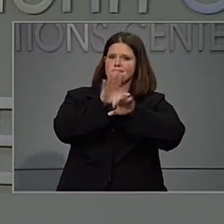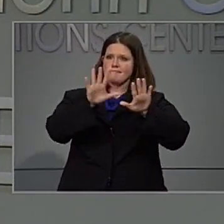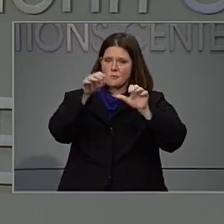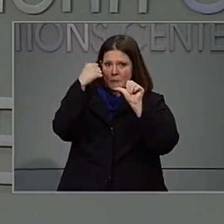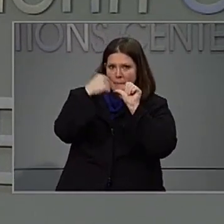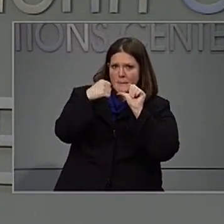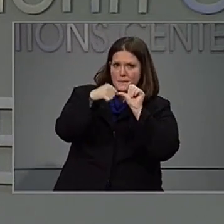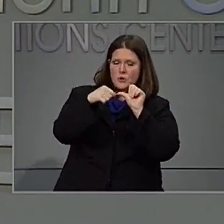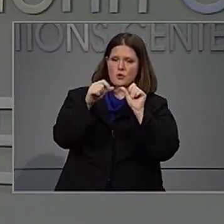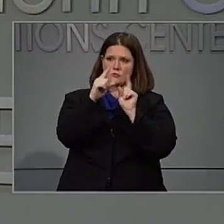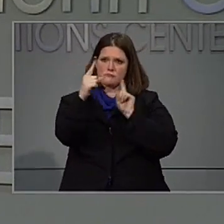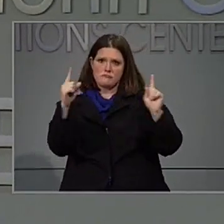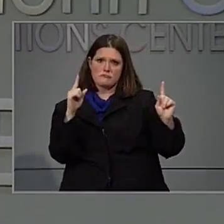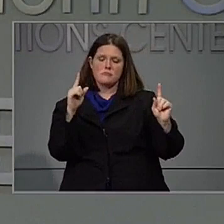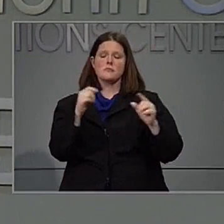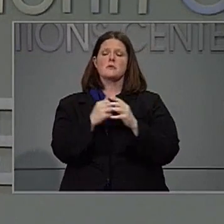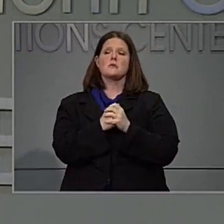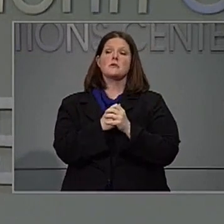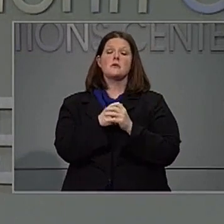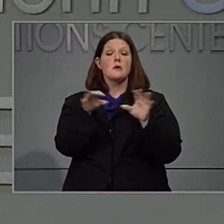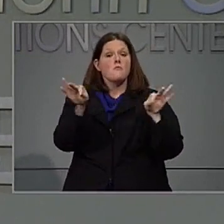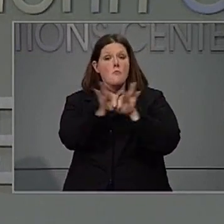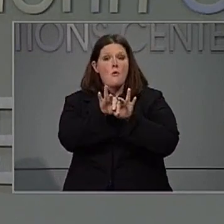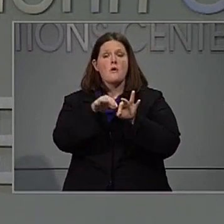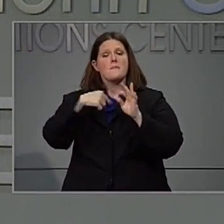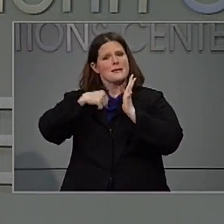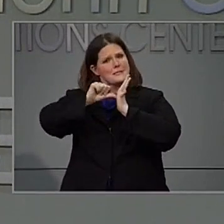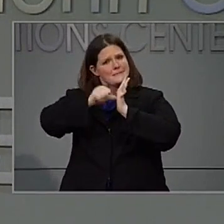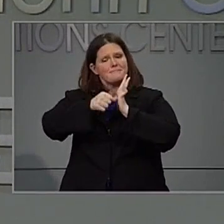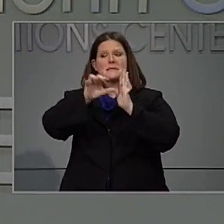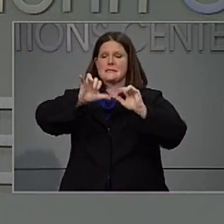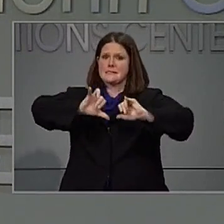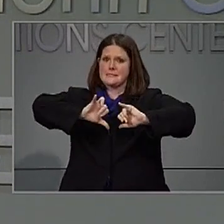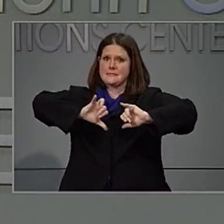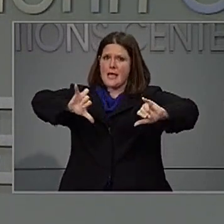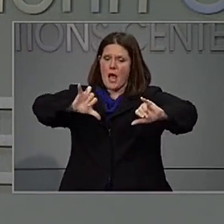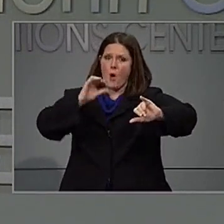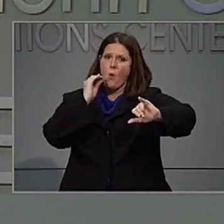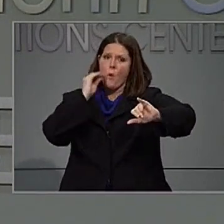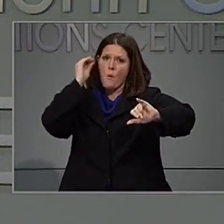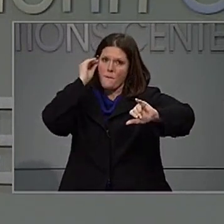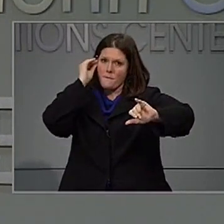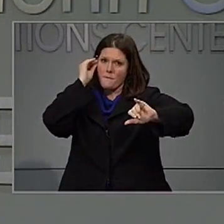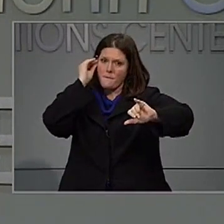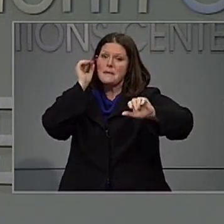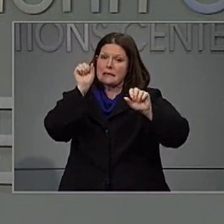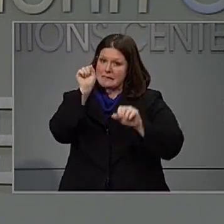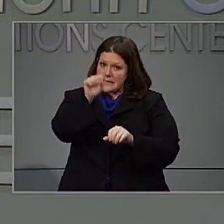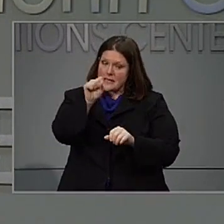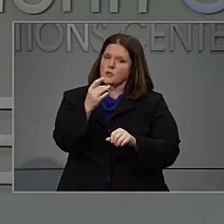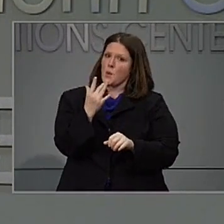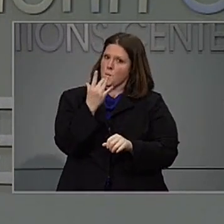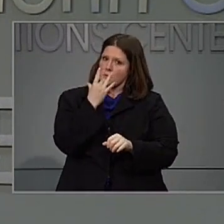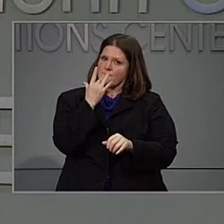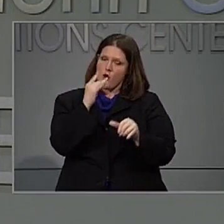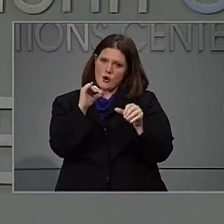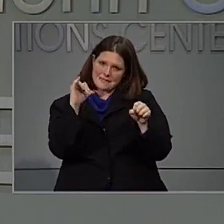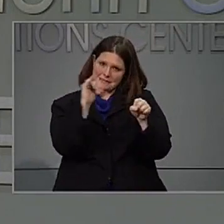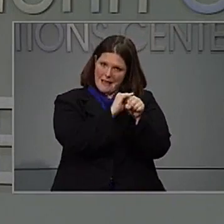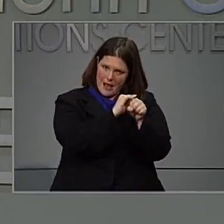THIS SERIOUSLY AND NOT BE CONCERNED ABOUT THE SAFETY RESTRICTIONS THAT WE NEED TO MAKE SURE THAT WE HAVE IN PLACE. THAT IS WHY IT IS IMPORTANT FOR